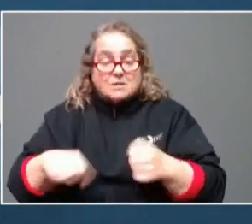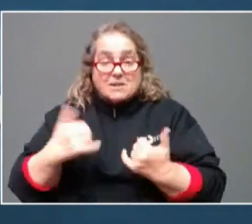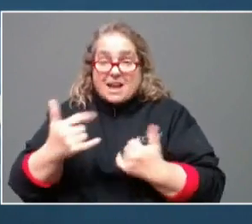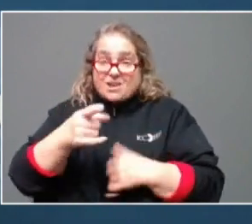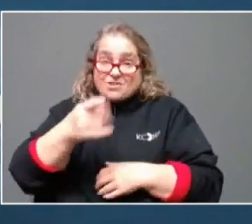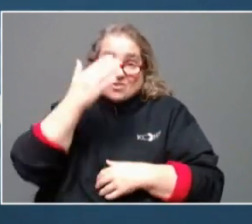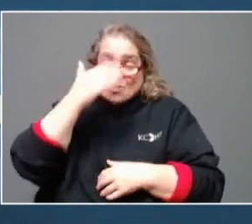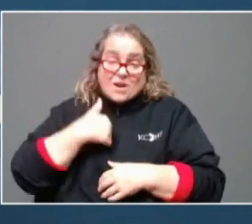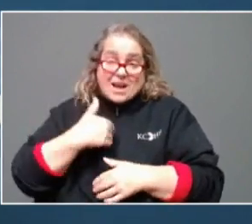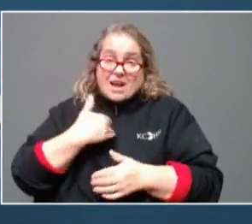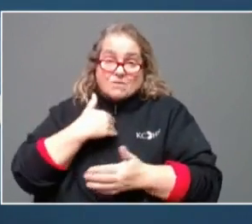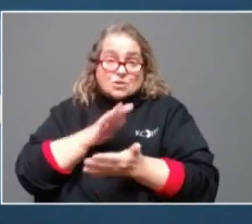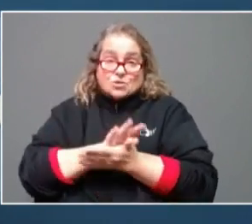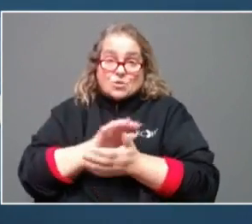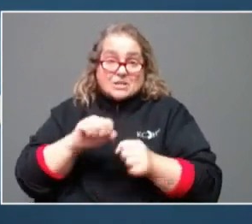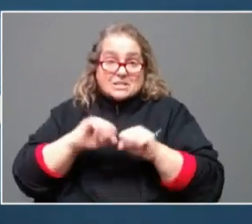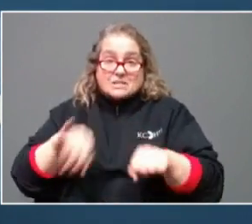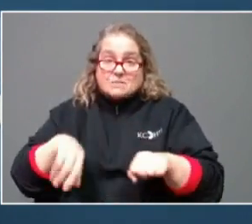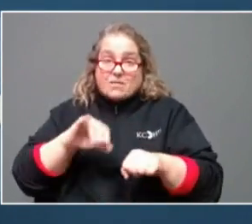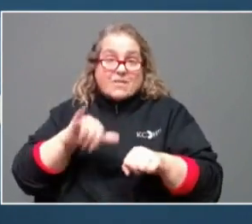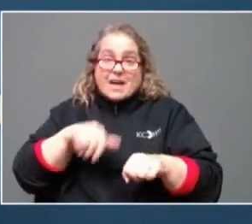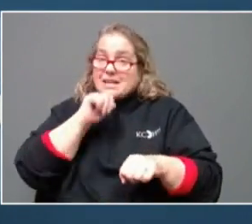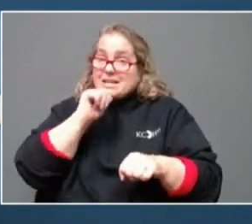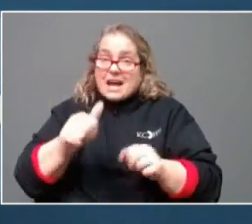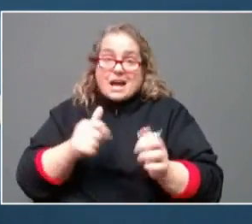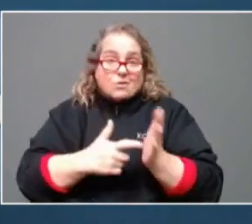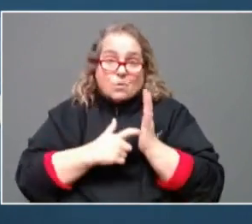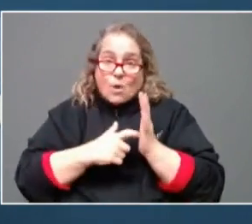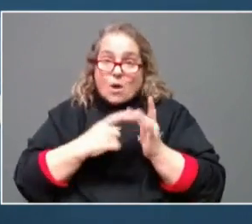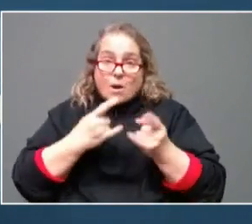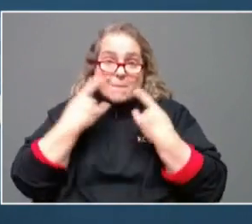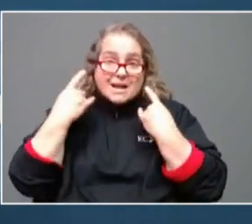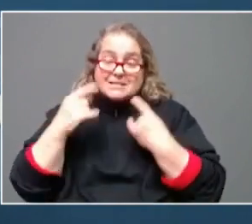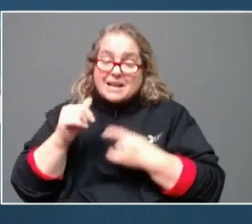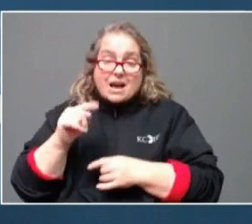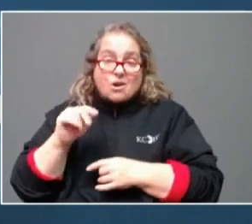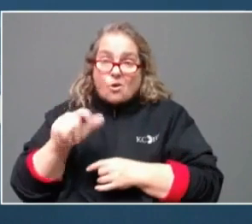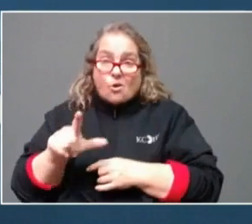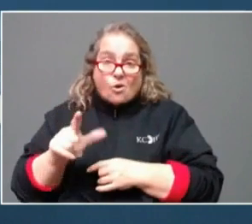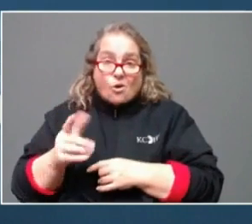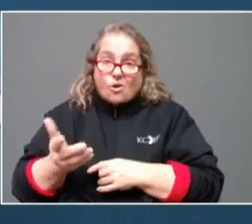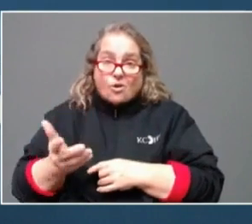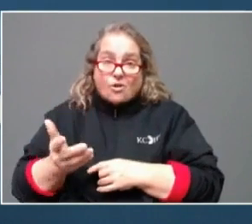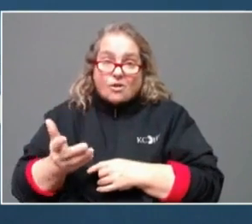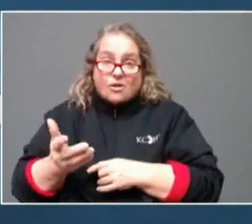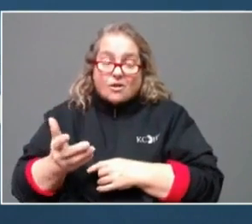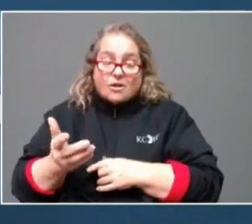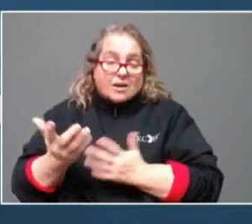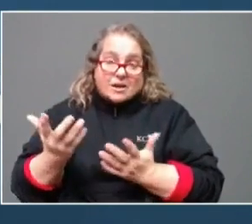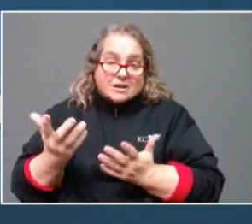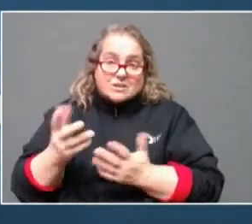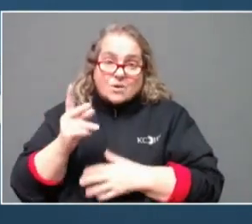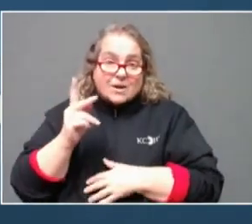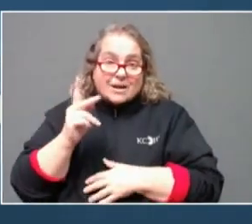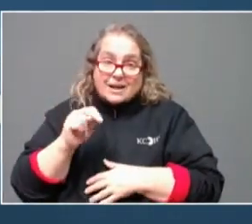don't require a mask at all, Much less AKN 95. So Steve you want to add.